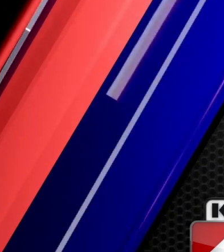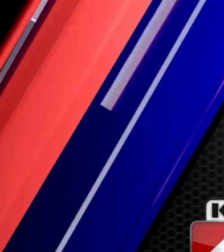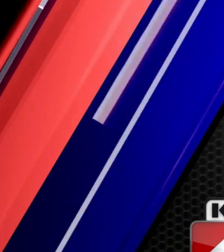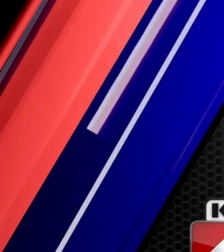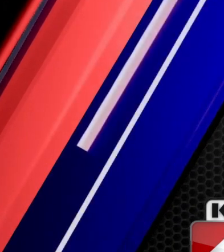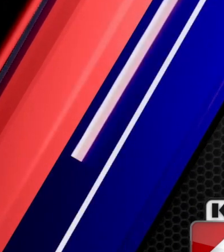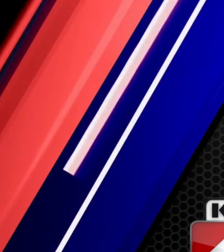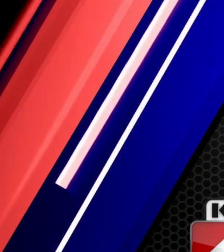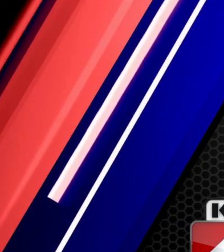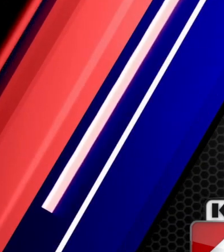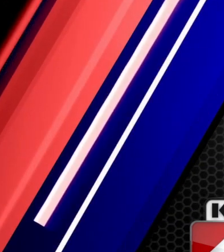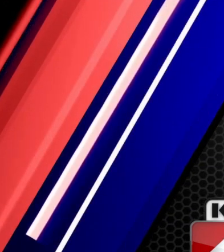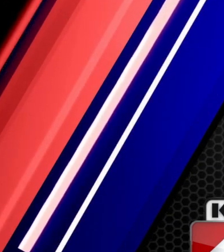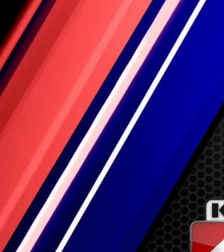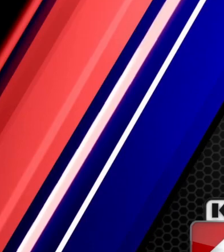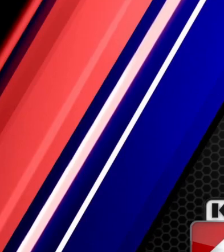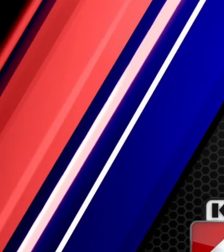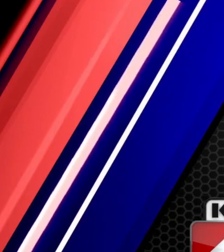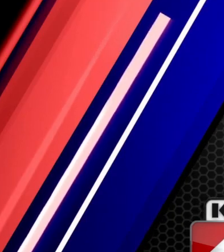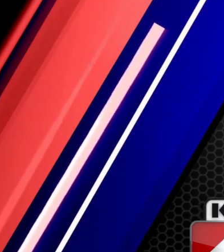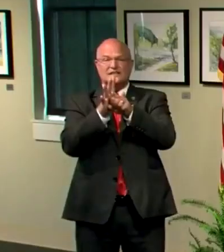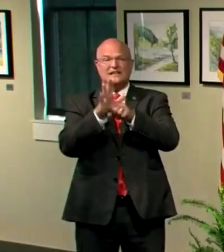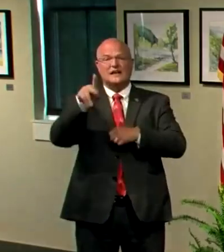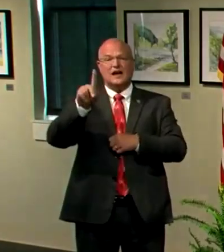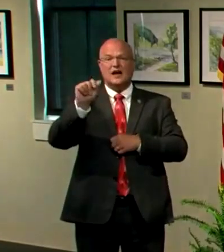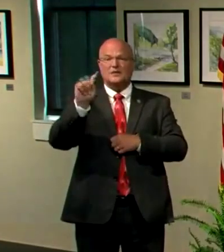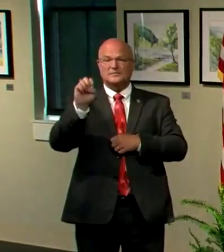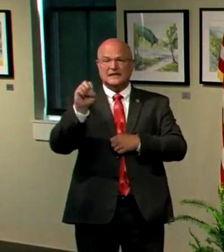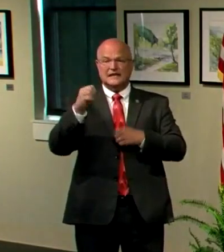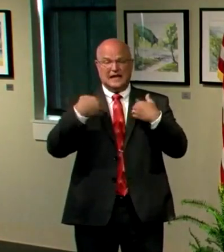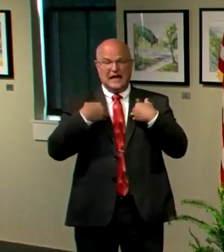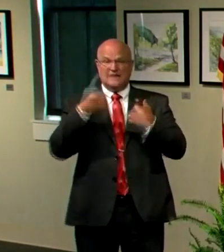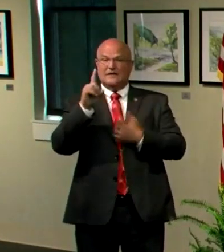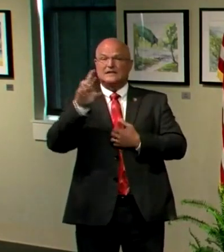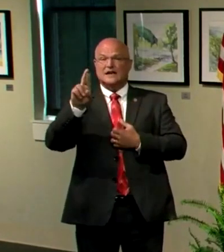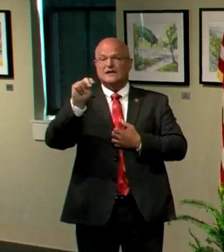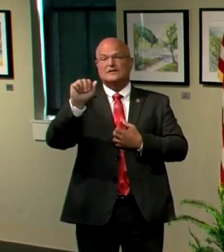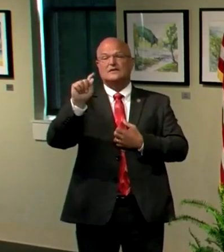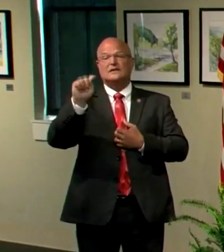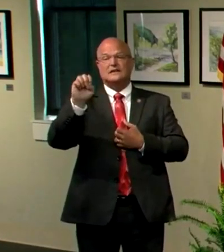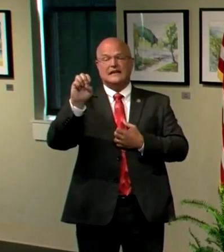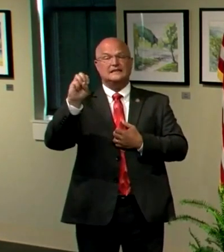TESTING . AND NOW, FROM THE COMBINED NEWSROOMS OF KARK 4 AND FOX 16,